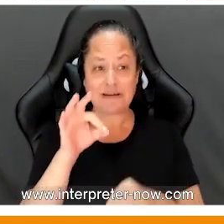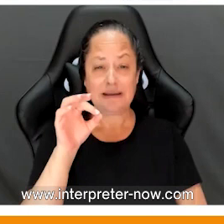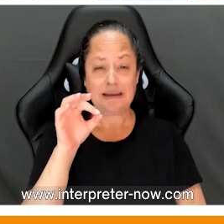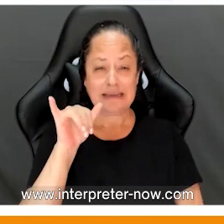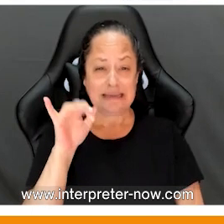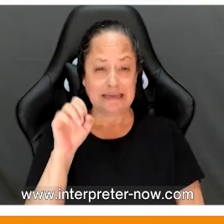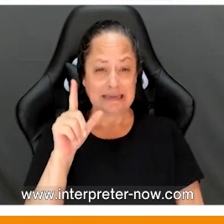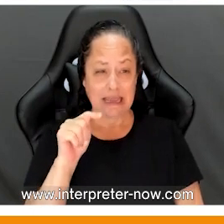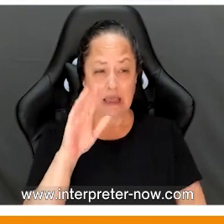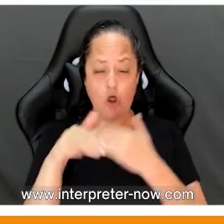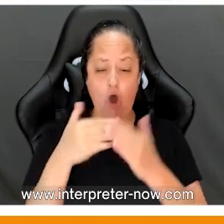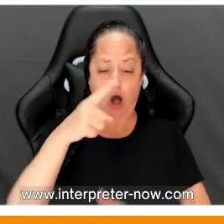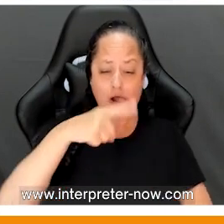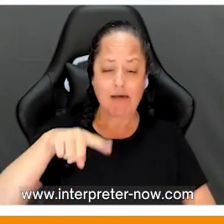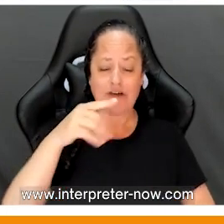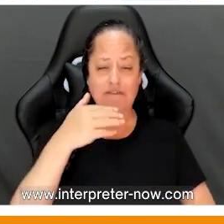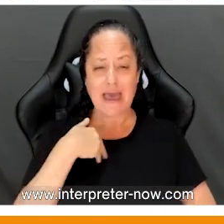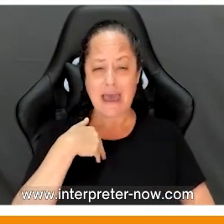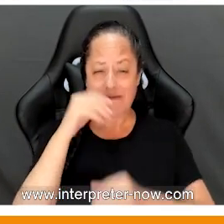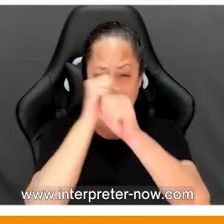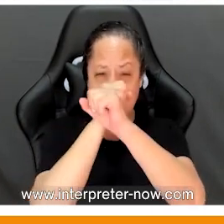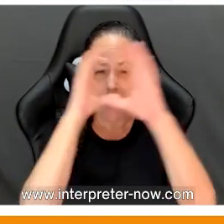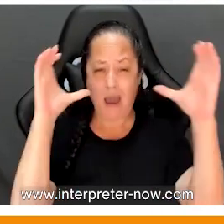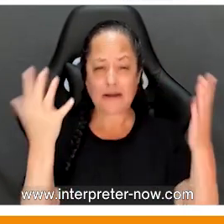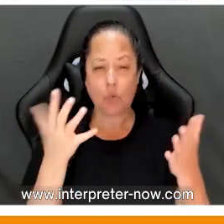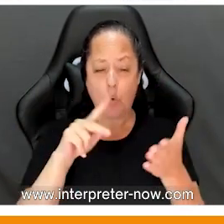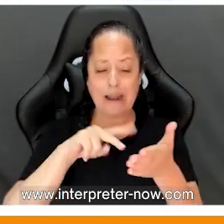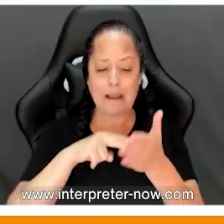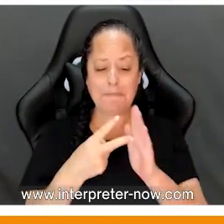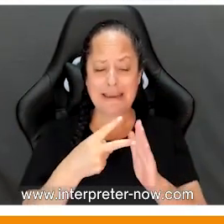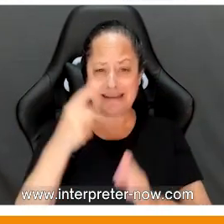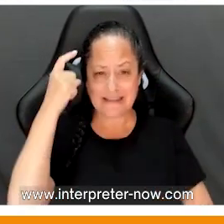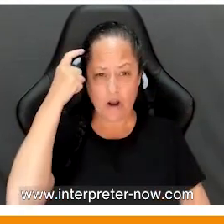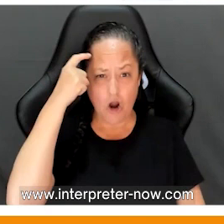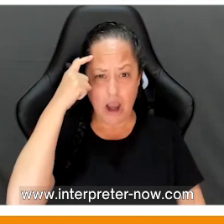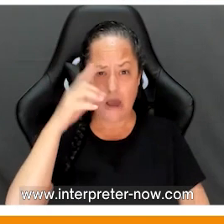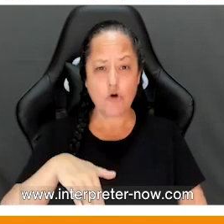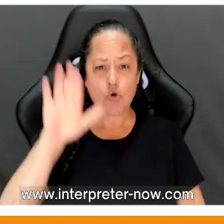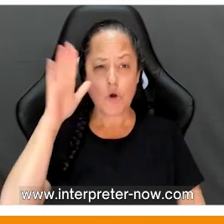Yeah, I think all of us have this idea of what it means in our head.